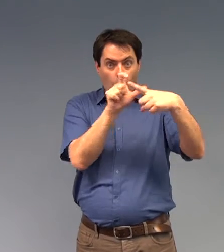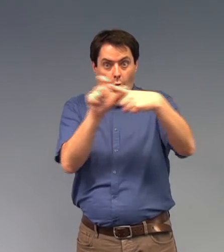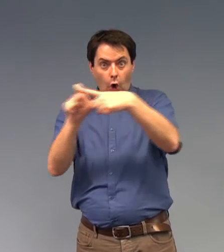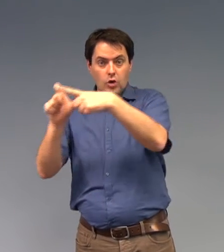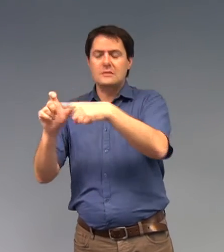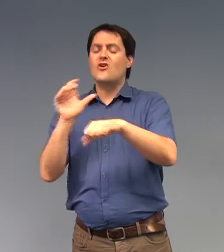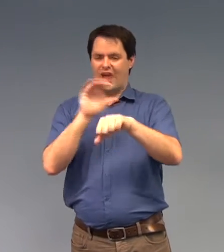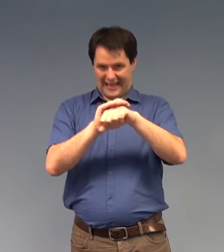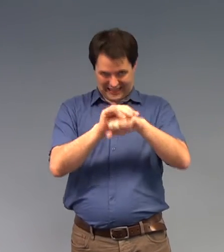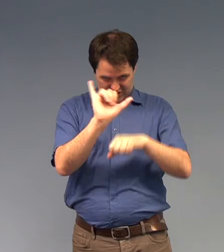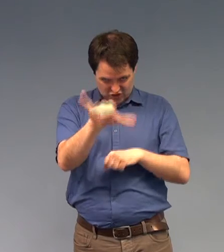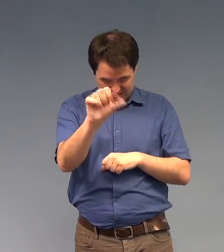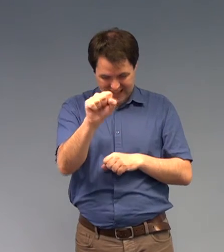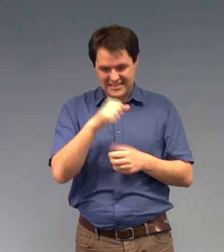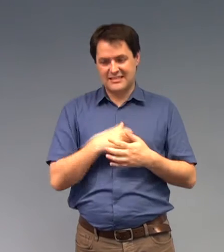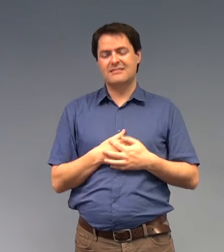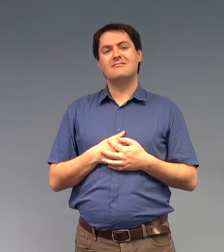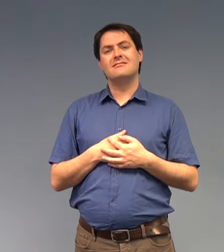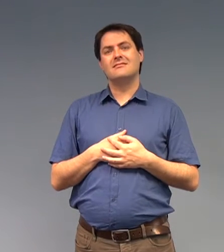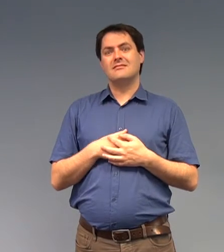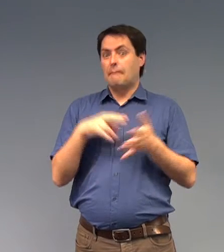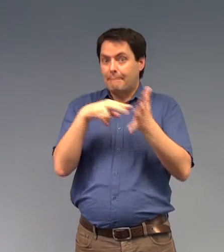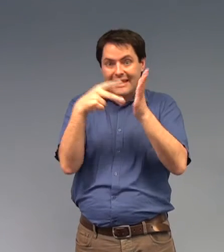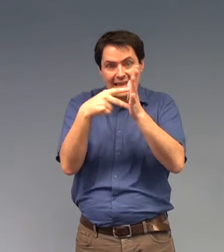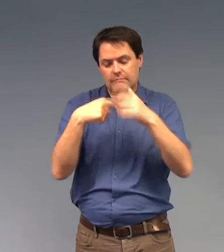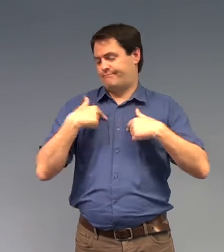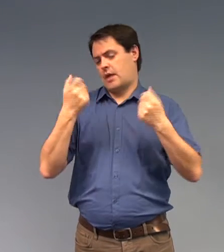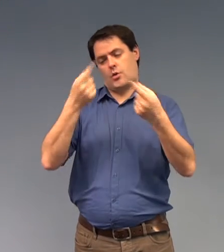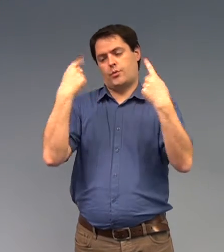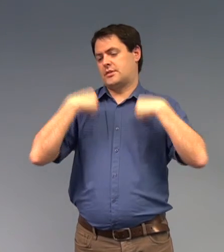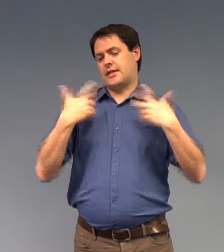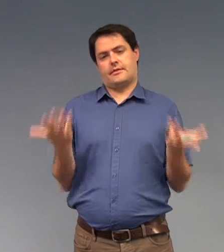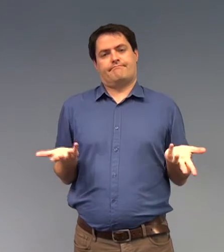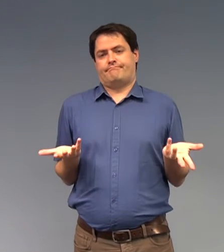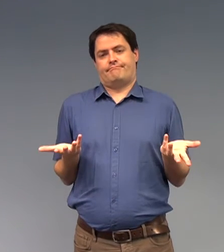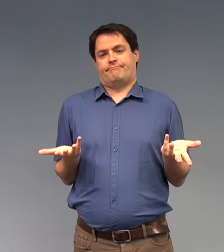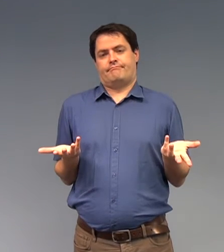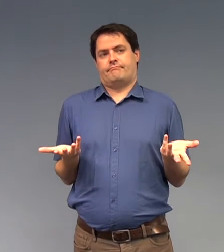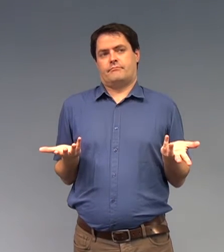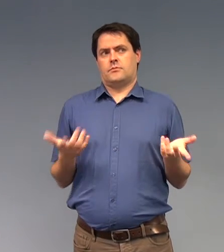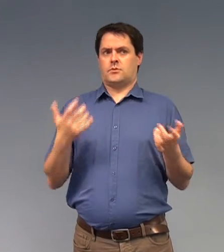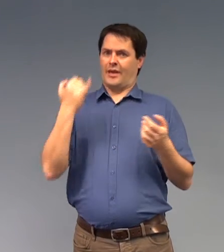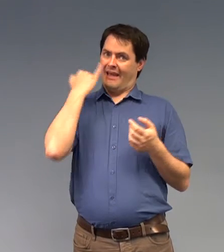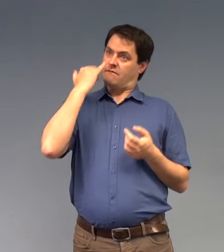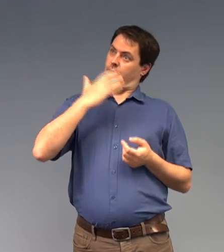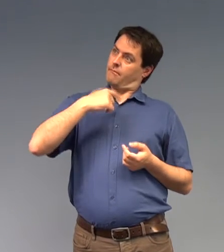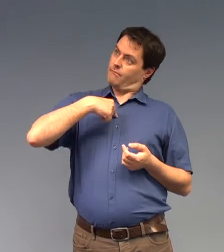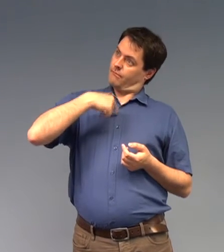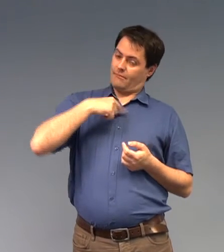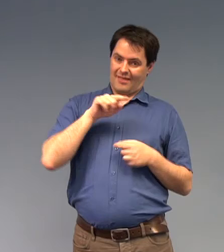The words are appropriate and definitely English. But I don't understand what that sentence means